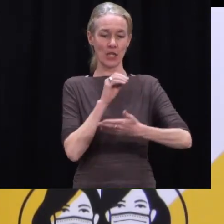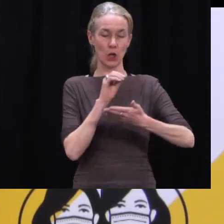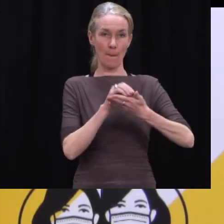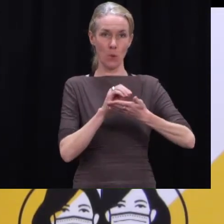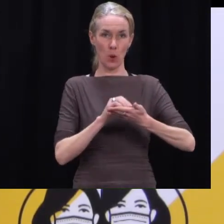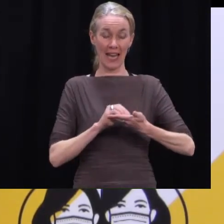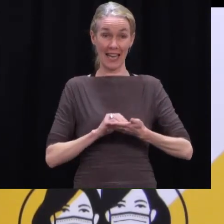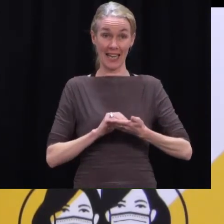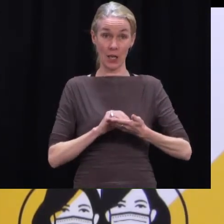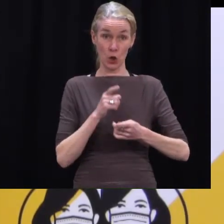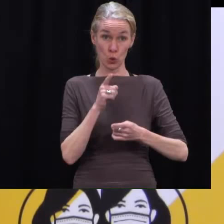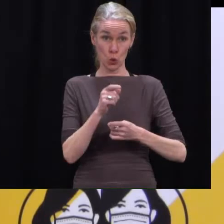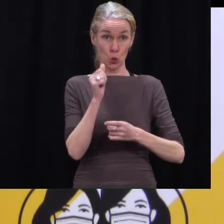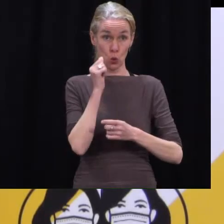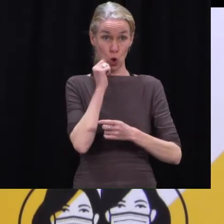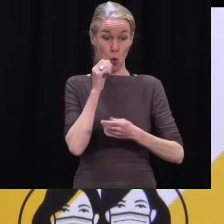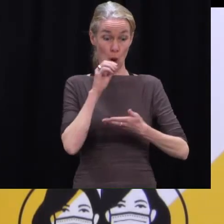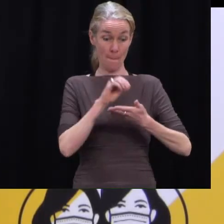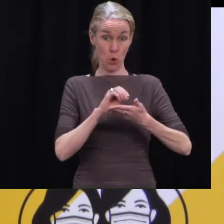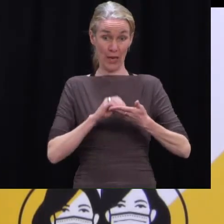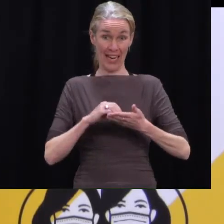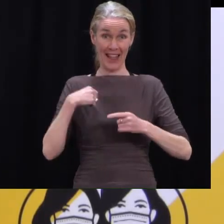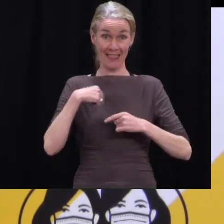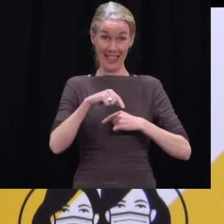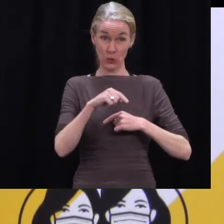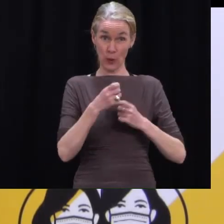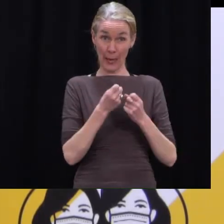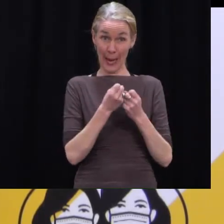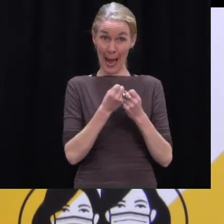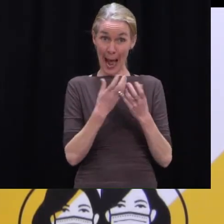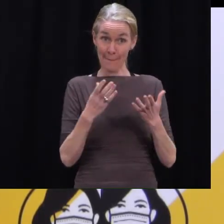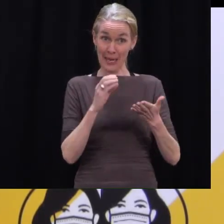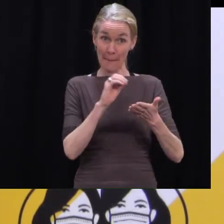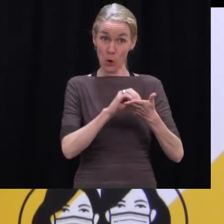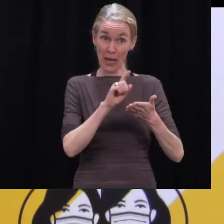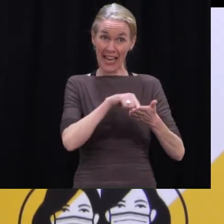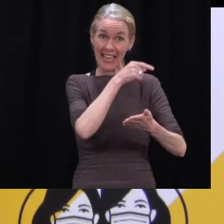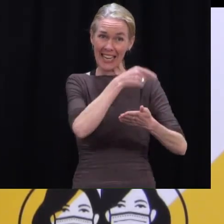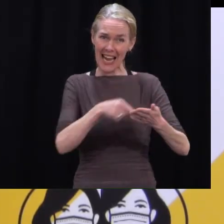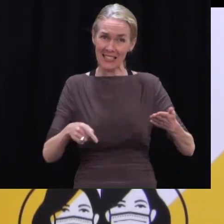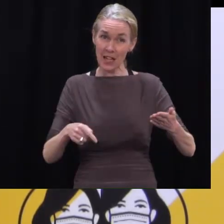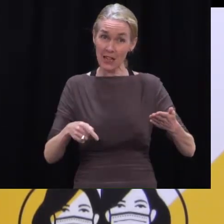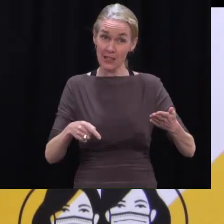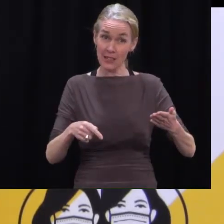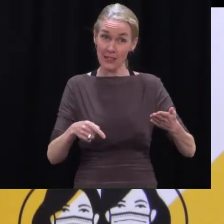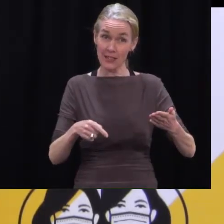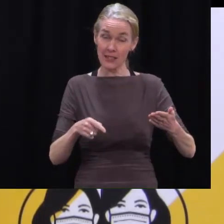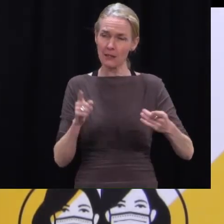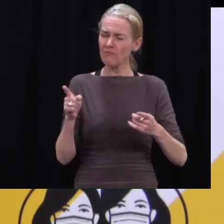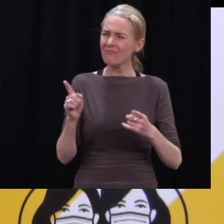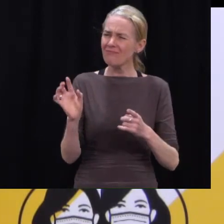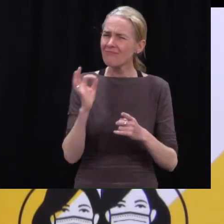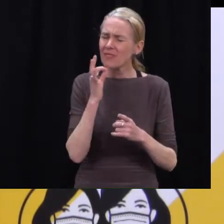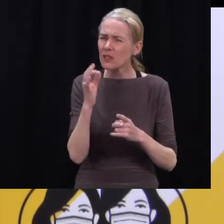I ask on the vaccination bookings, do you know how many